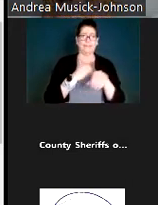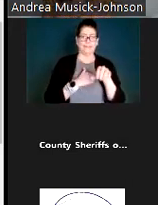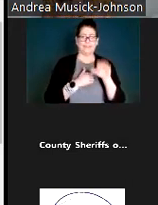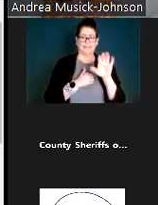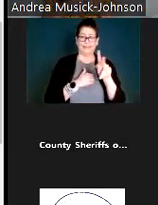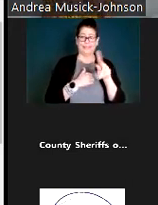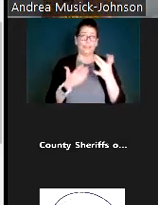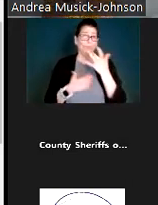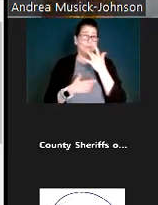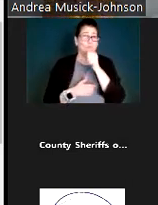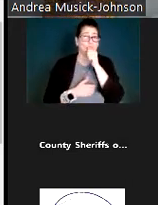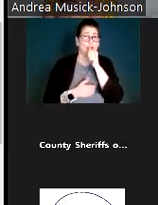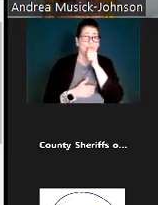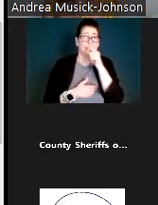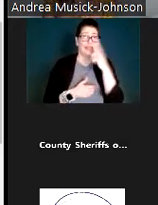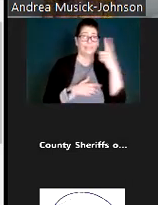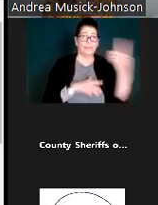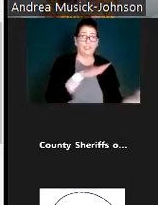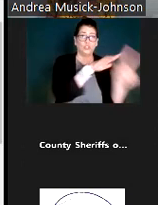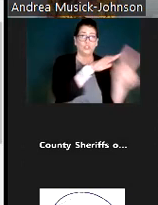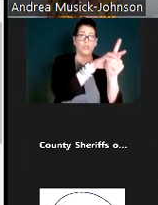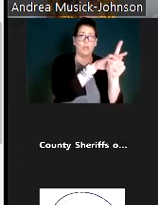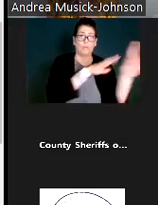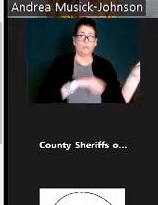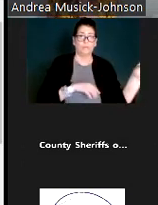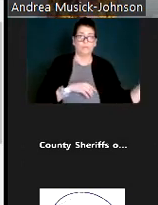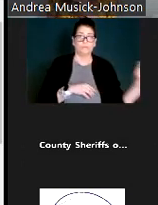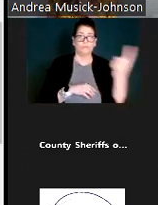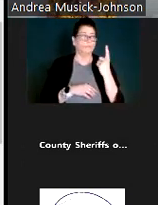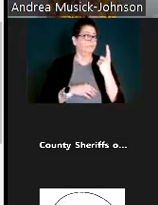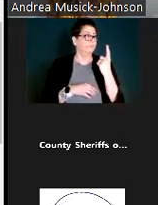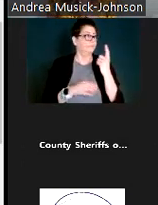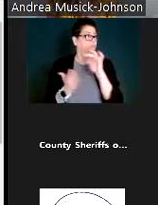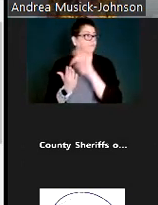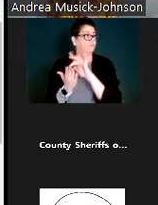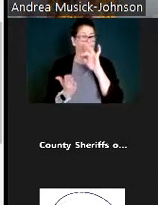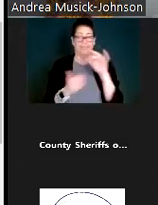privately and maybe somebody walks in the room. You can click this quick exit button and it will